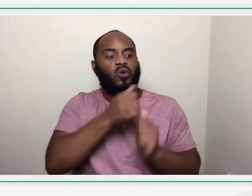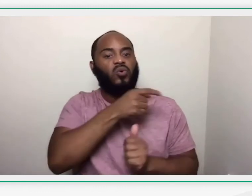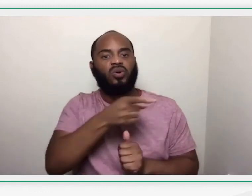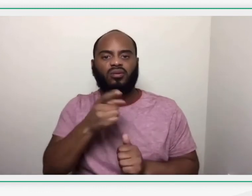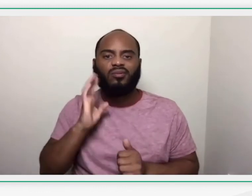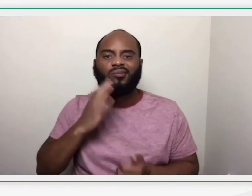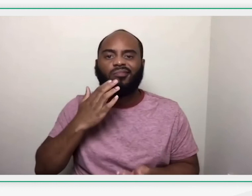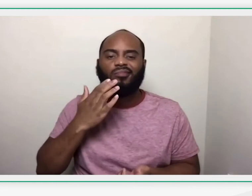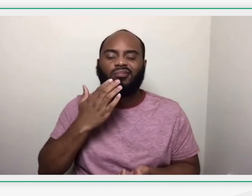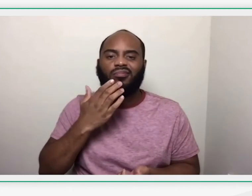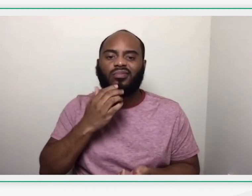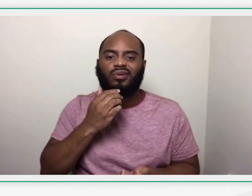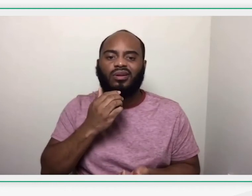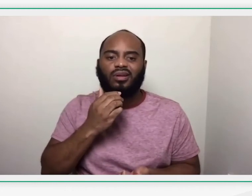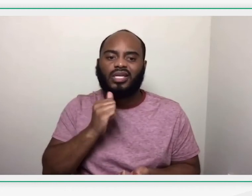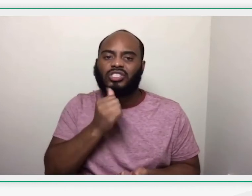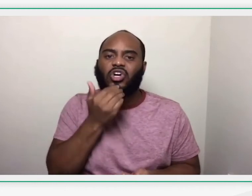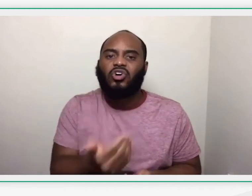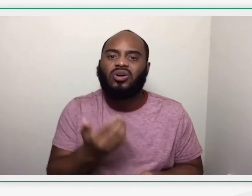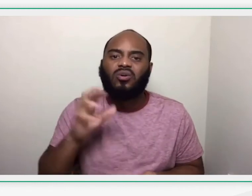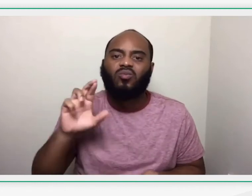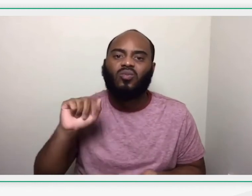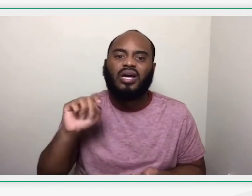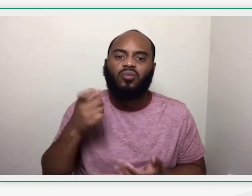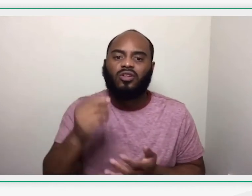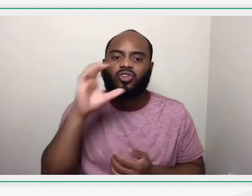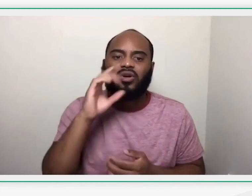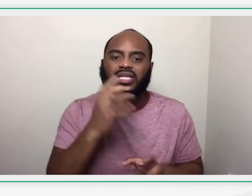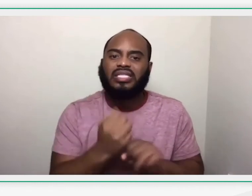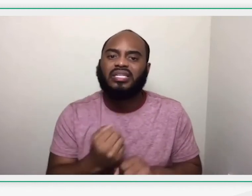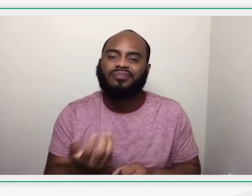which indicates that most of the offers you receive won't be good, low rates.